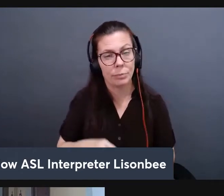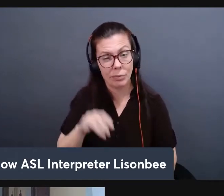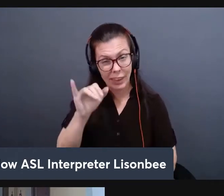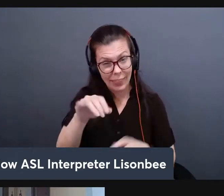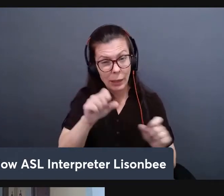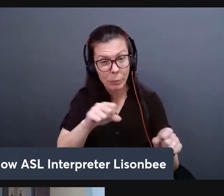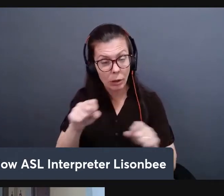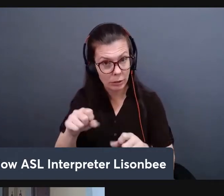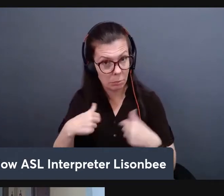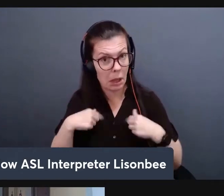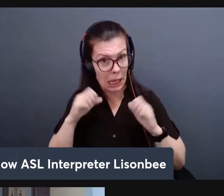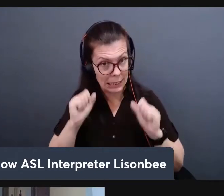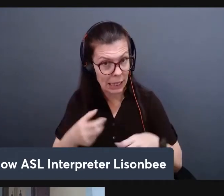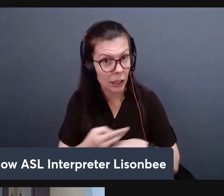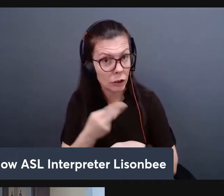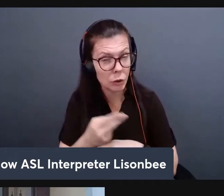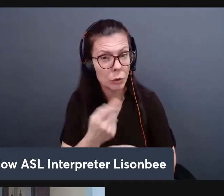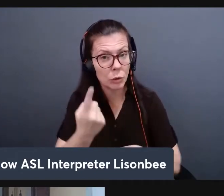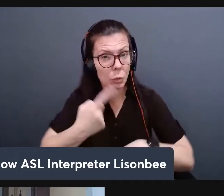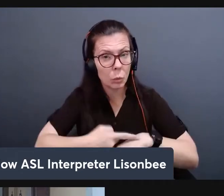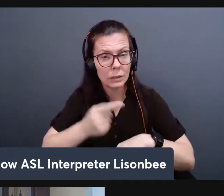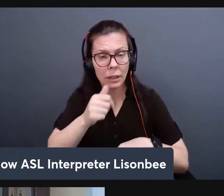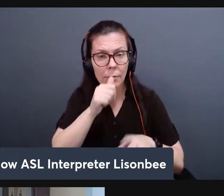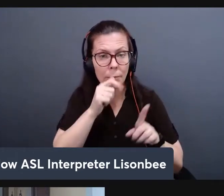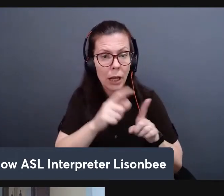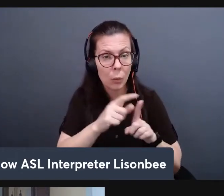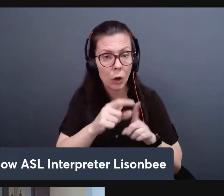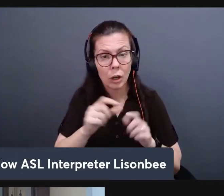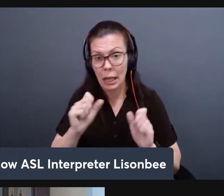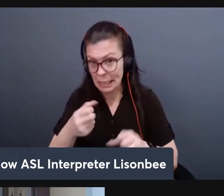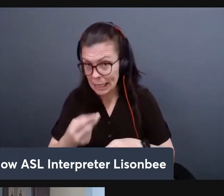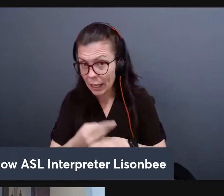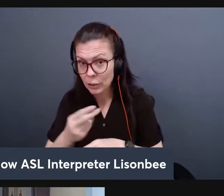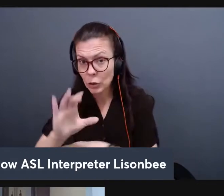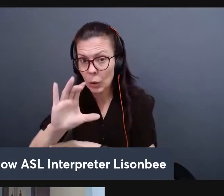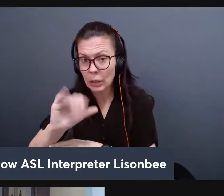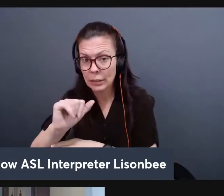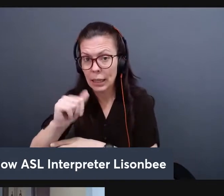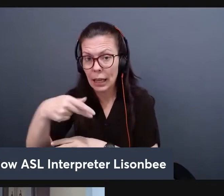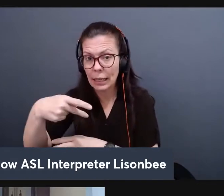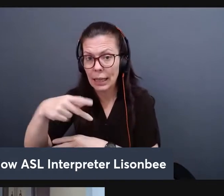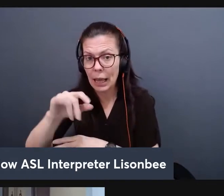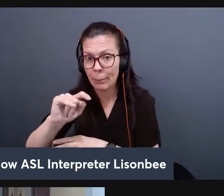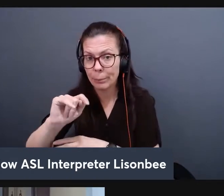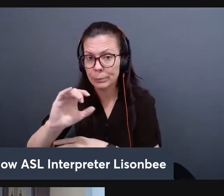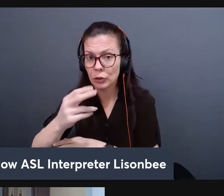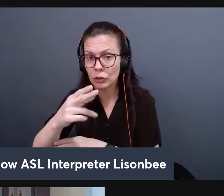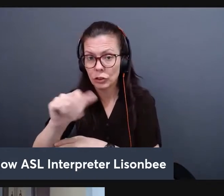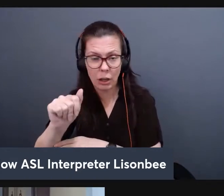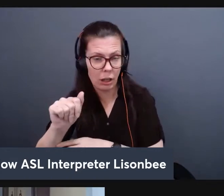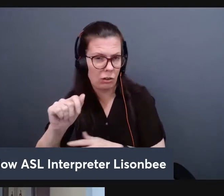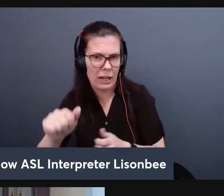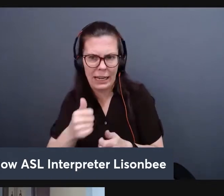Can I use one time password, or Captcha, or any type of authentication for my customers? Absolutely.